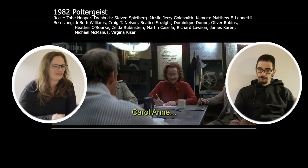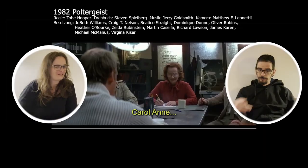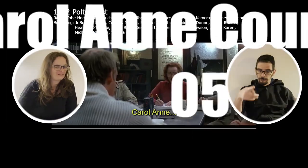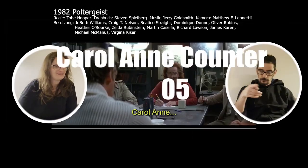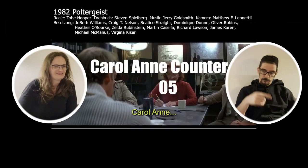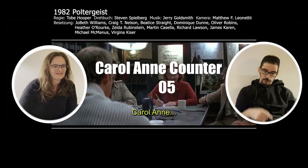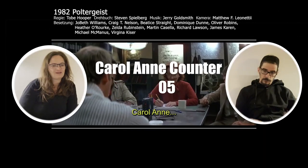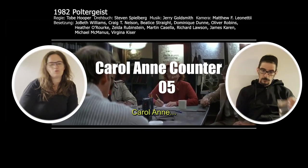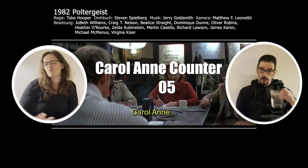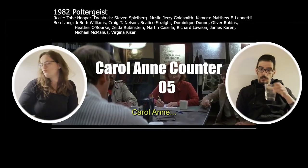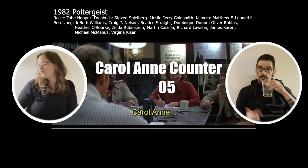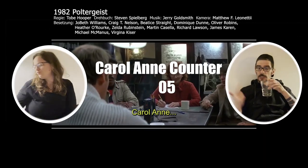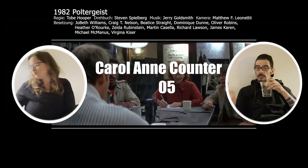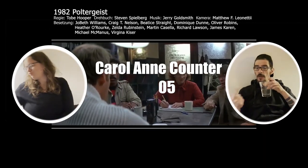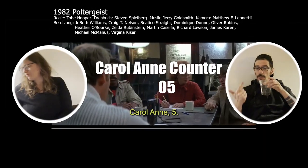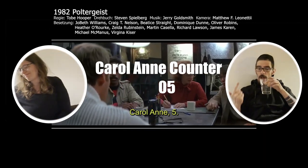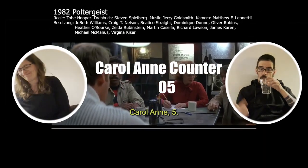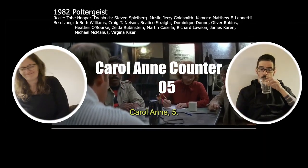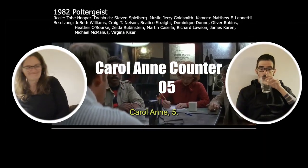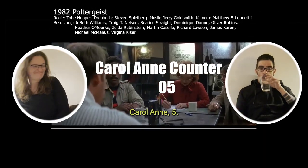And here her name appears twice.